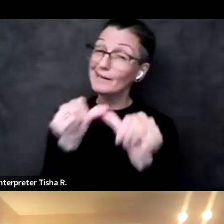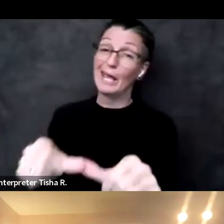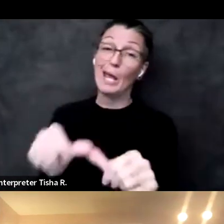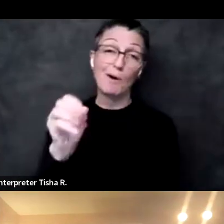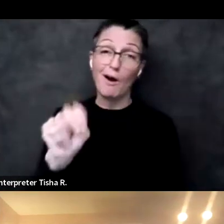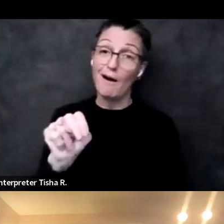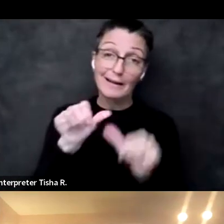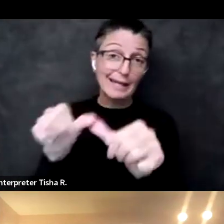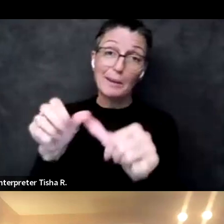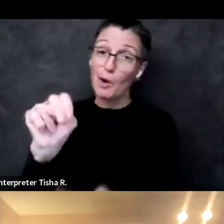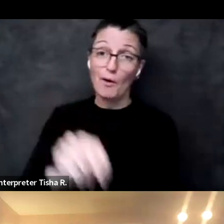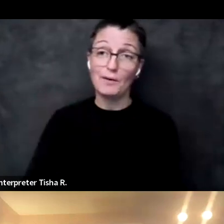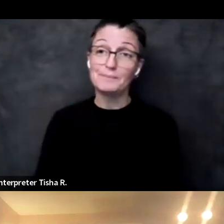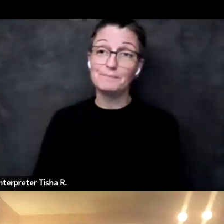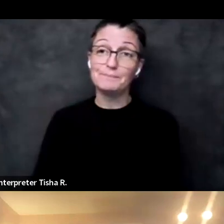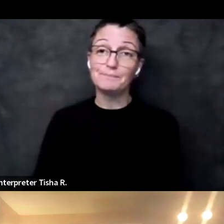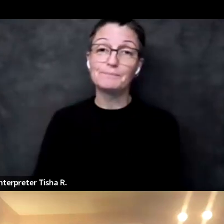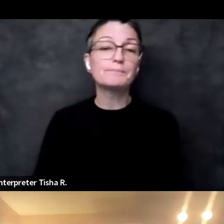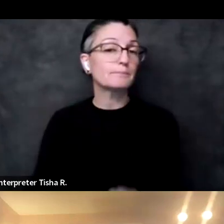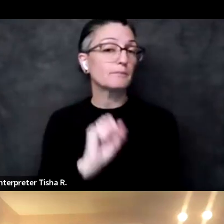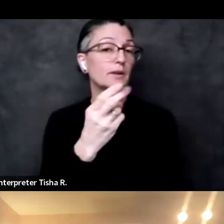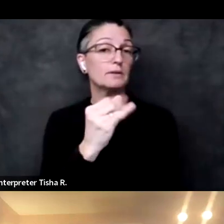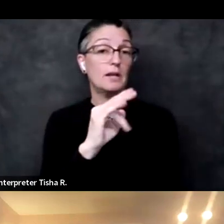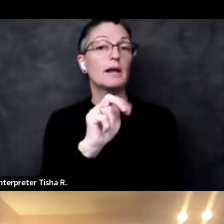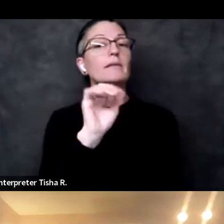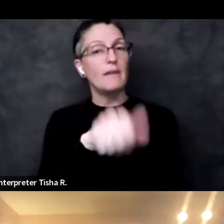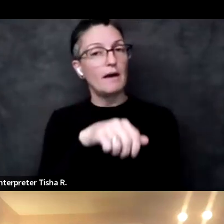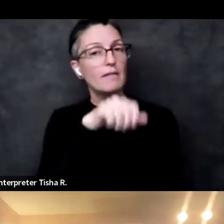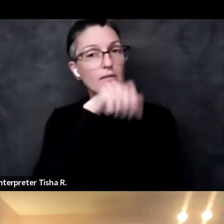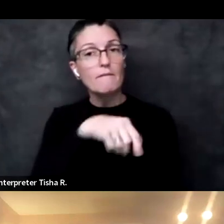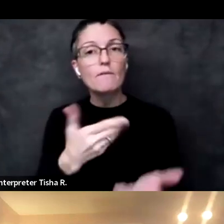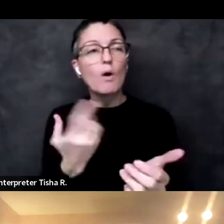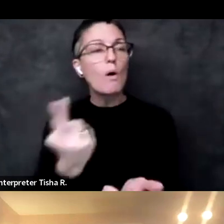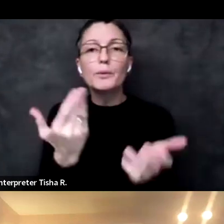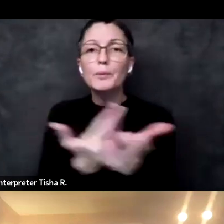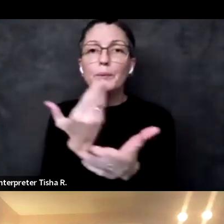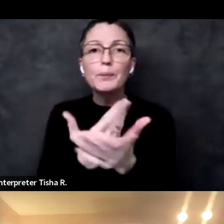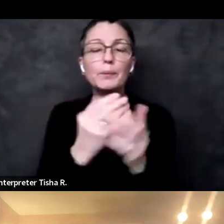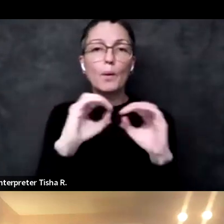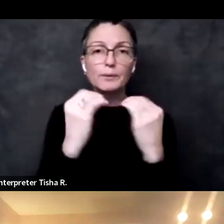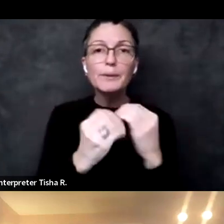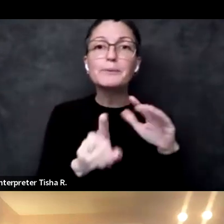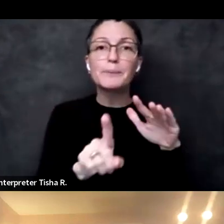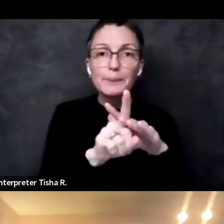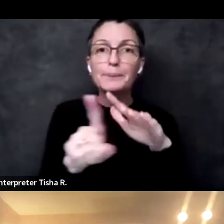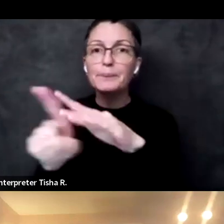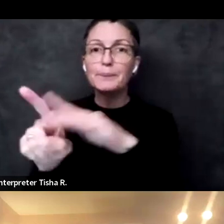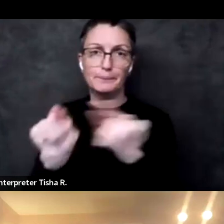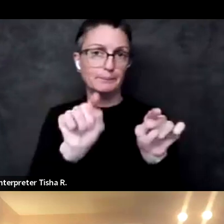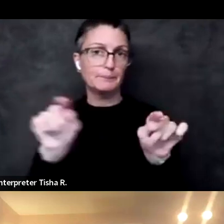I love that there continues to be new organizations coming up. I think that's really important.